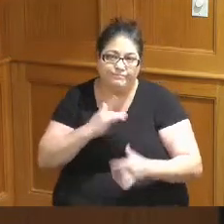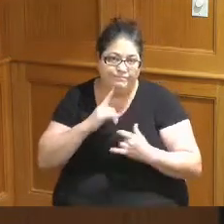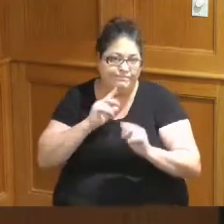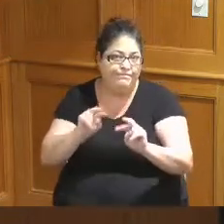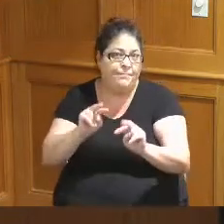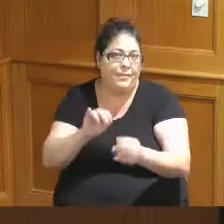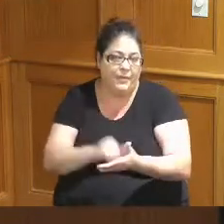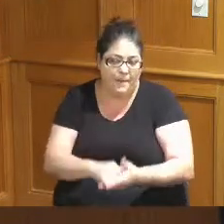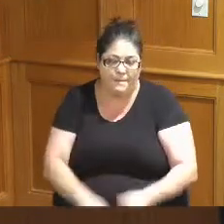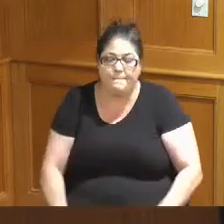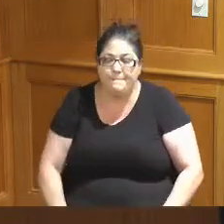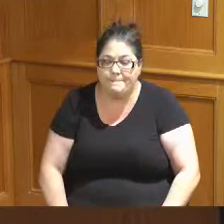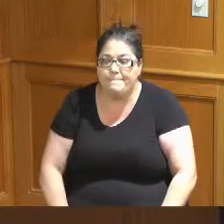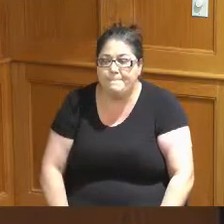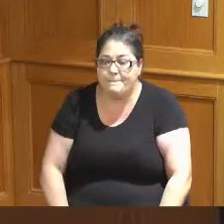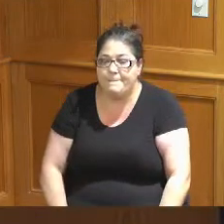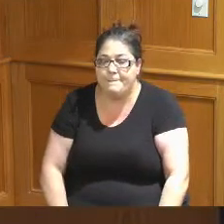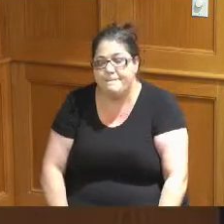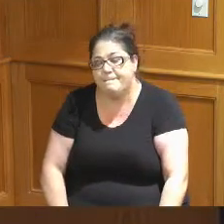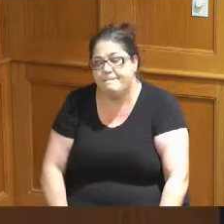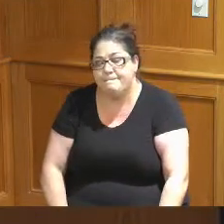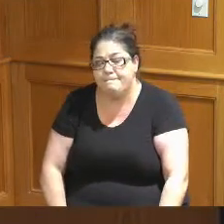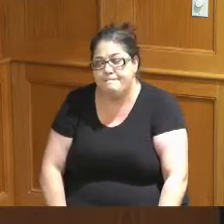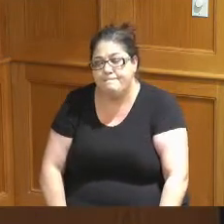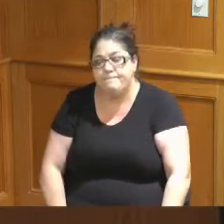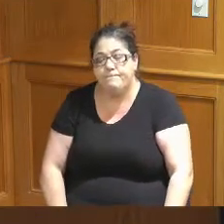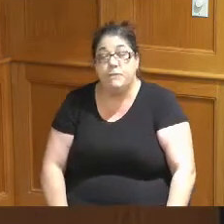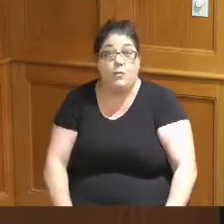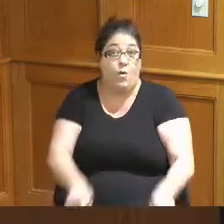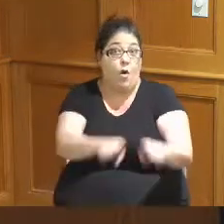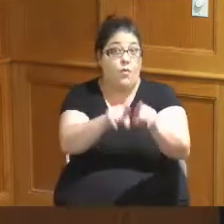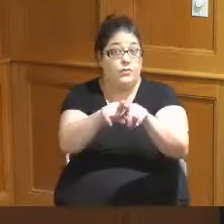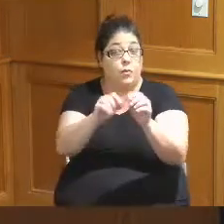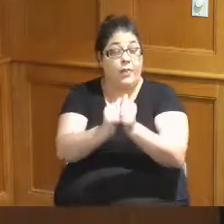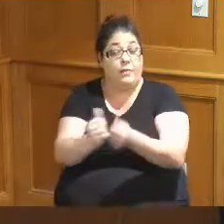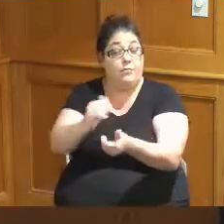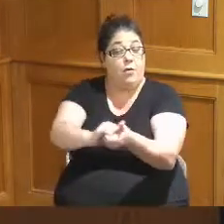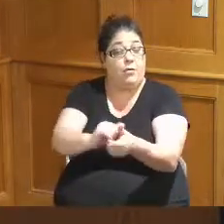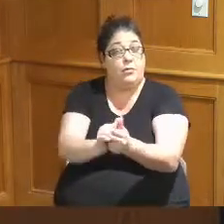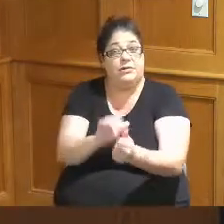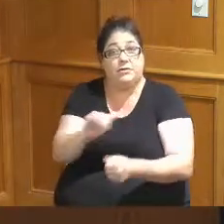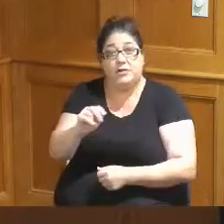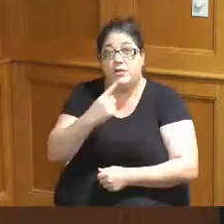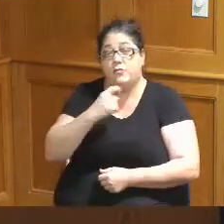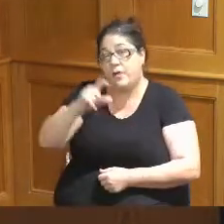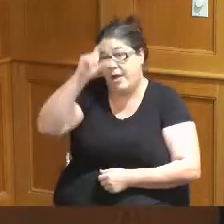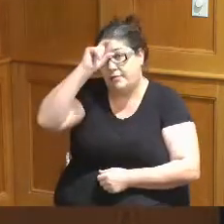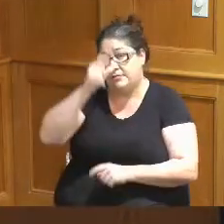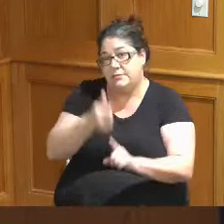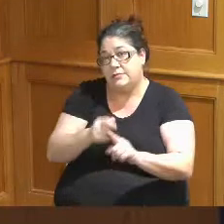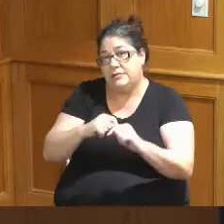in partnership with the Cincinnati Reds so we're excited excited about that and